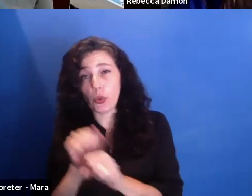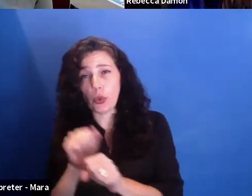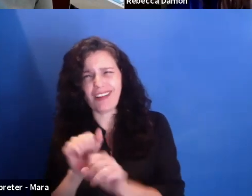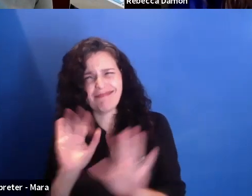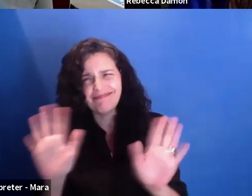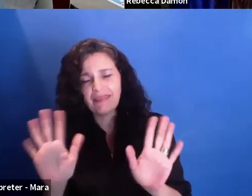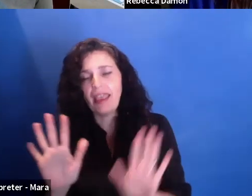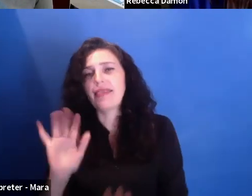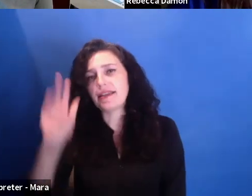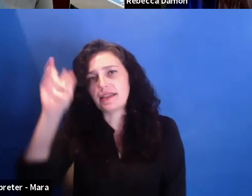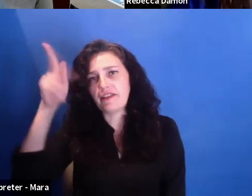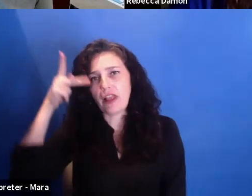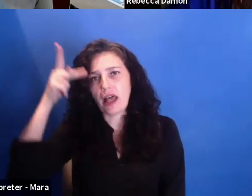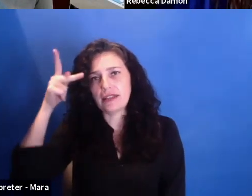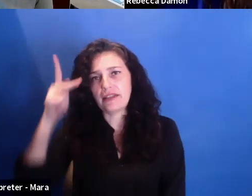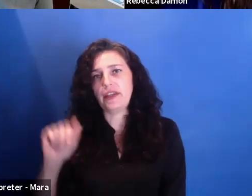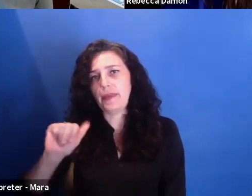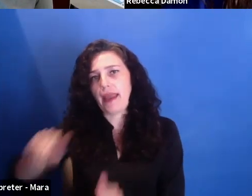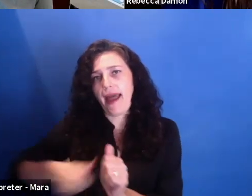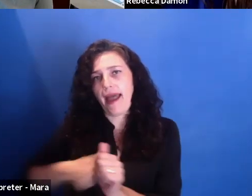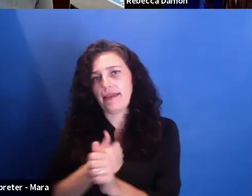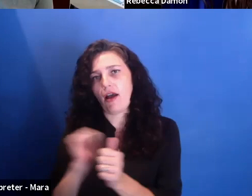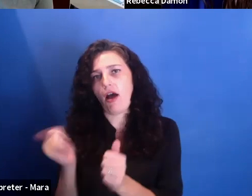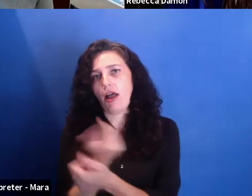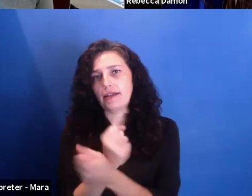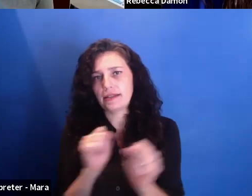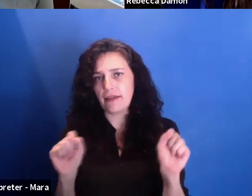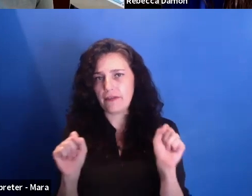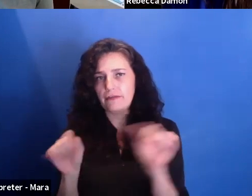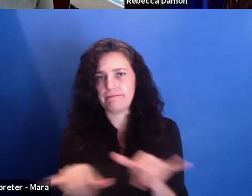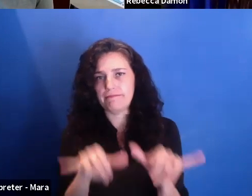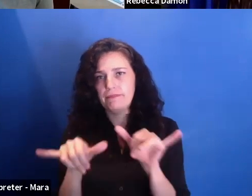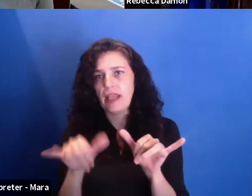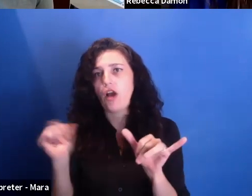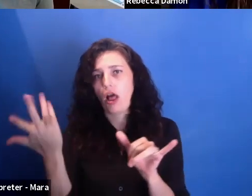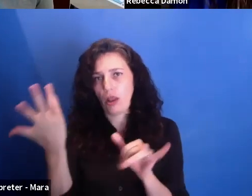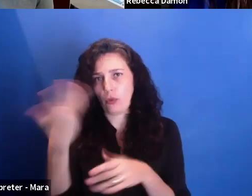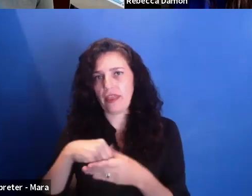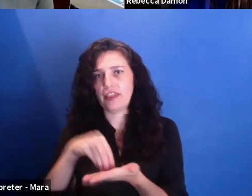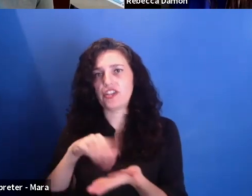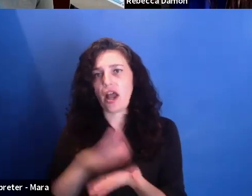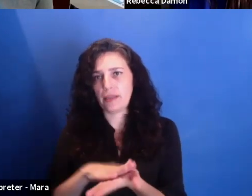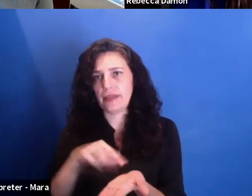all of the safety protections in this agreement and in all of our documents. Yeah, thank you, Duncan. That it's a good reminder.